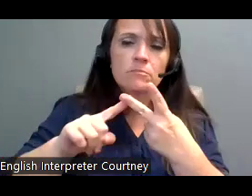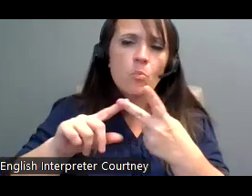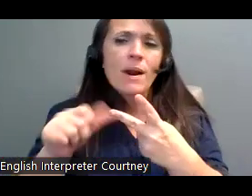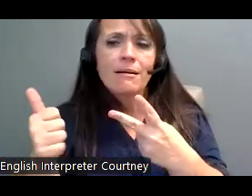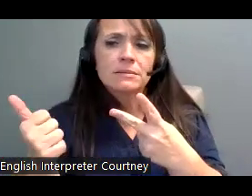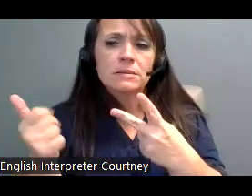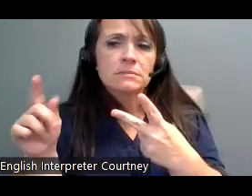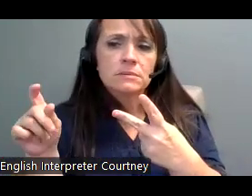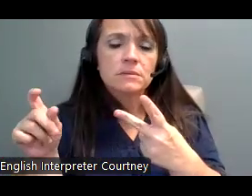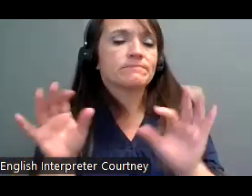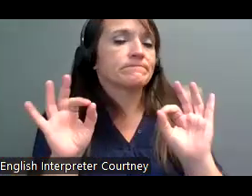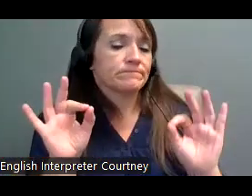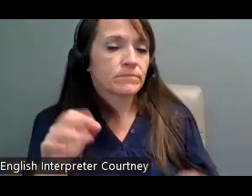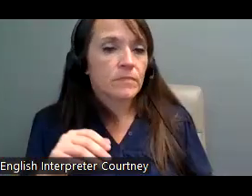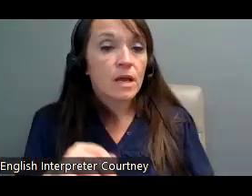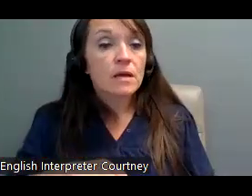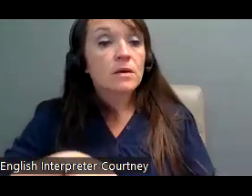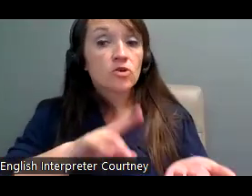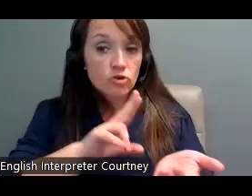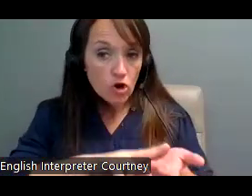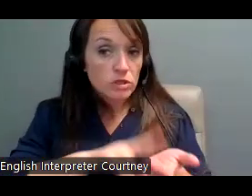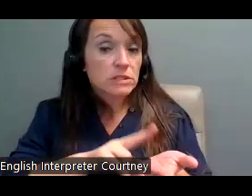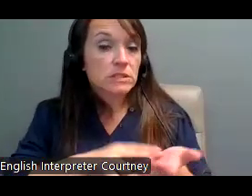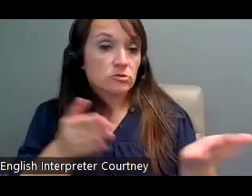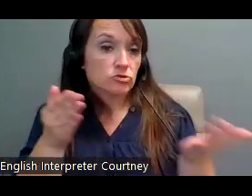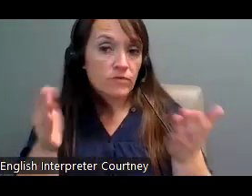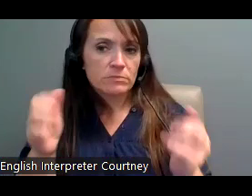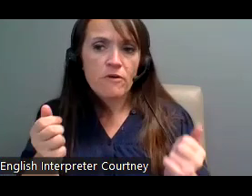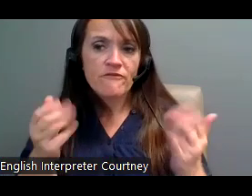Of course, nursing services are going to be provided for children under 21,